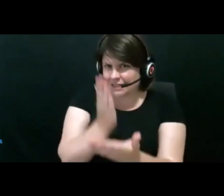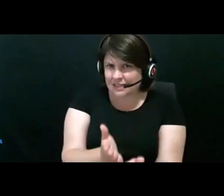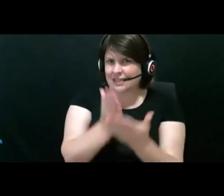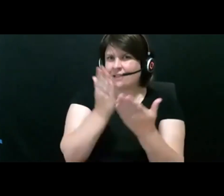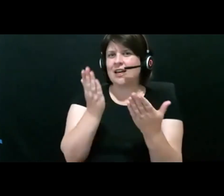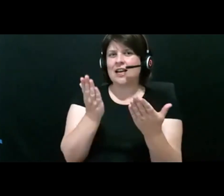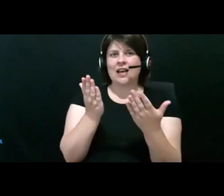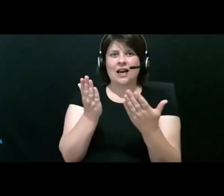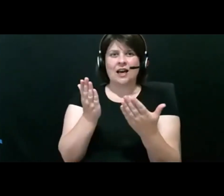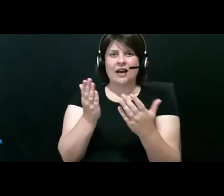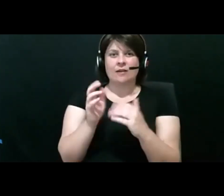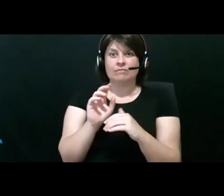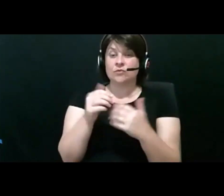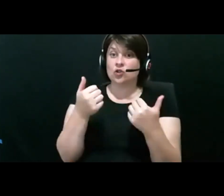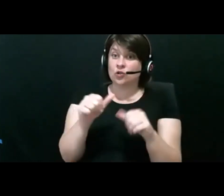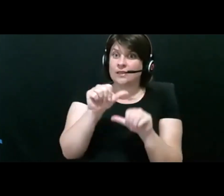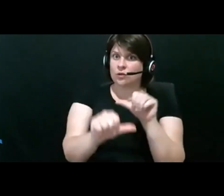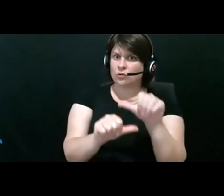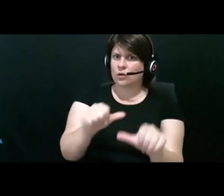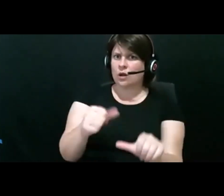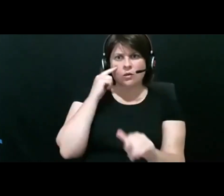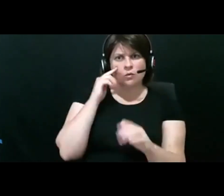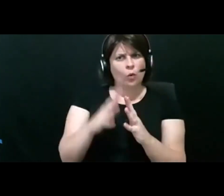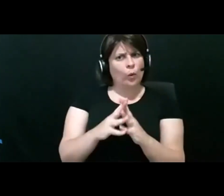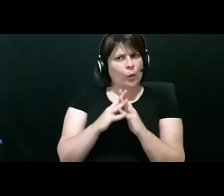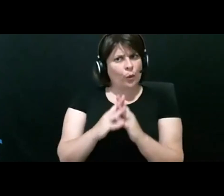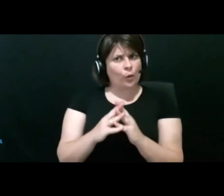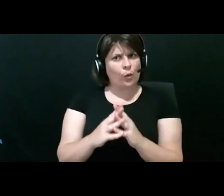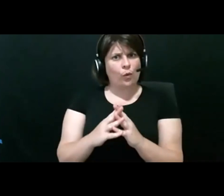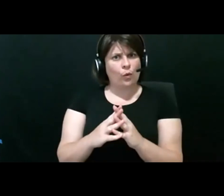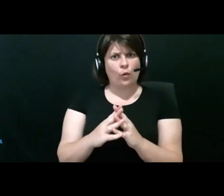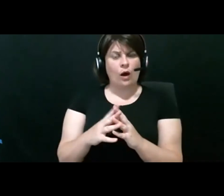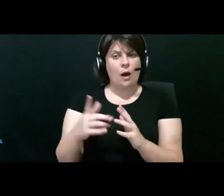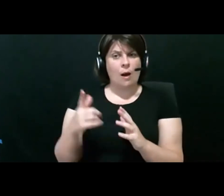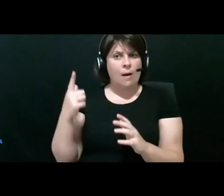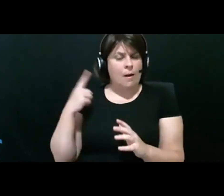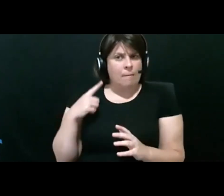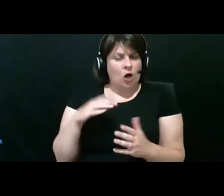the use of routines, particularly I said because they are a great memory aid and they are a real